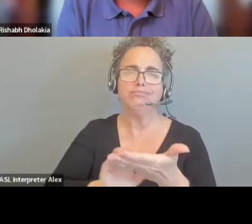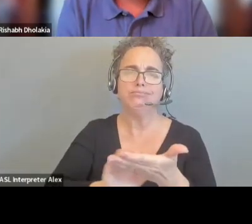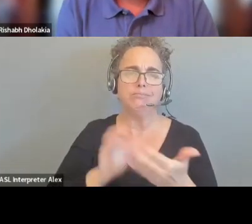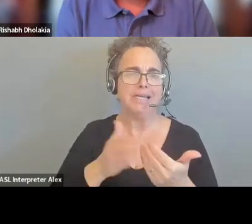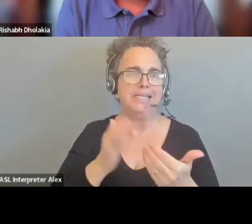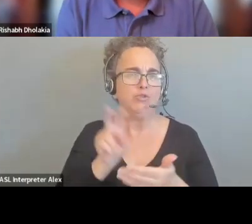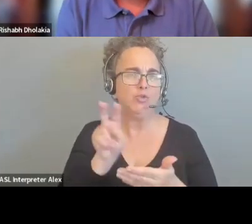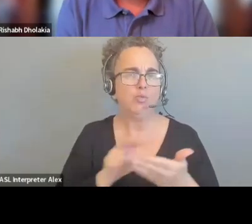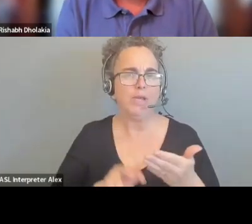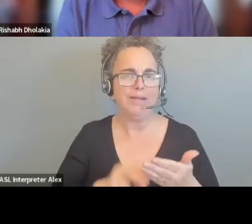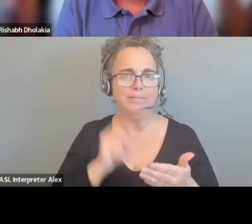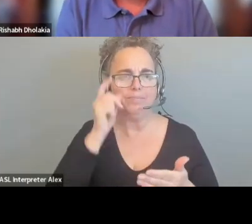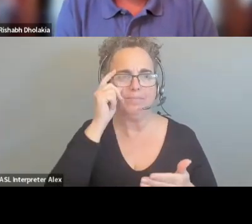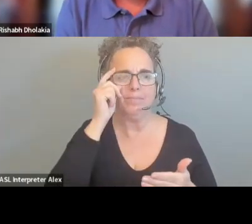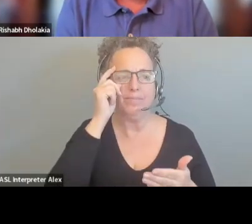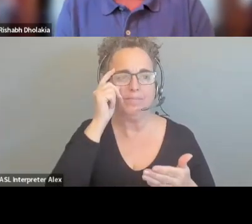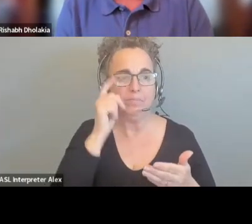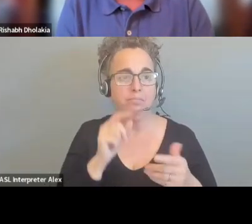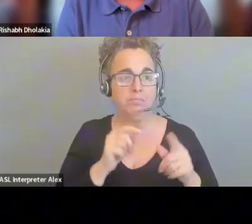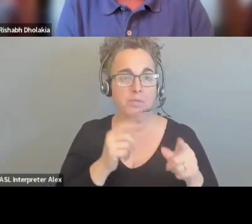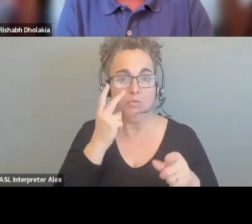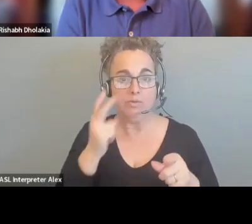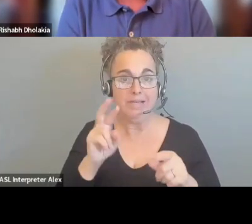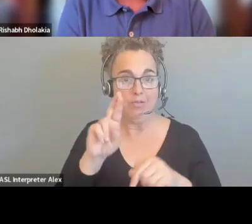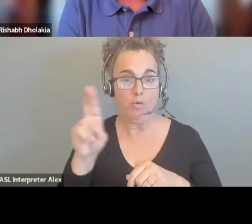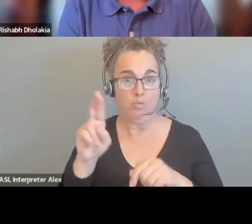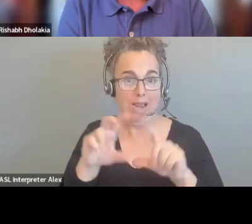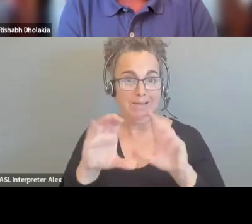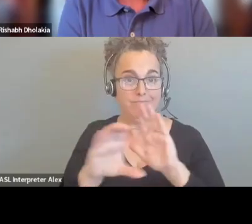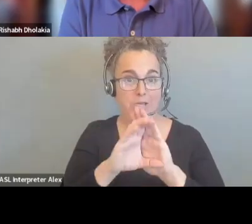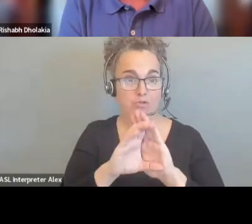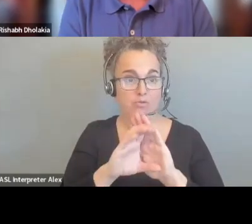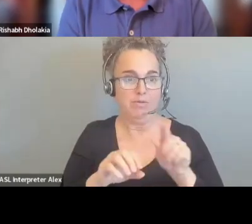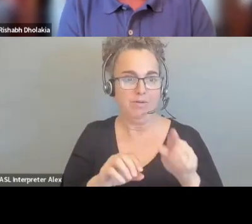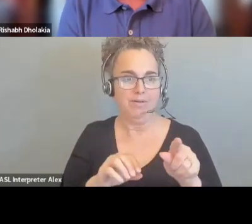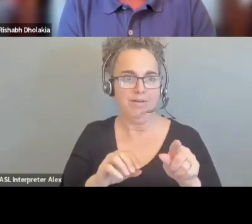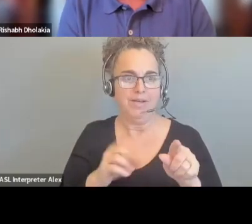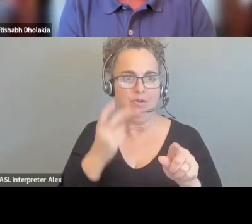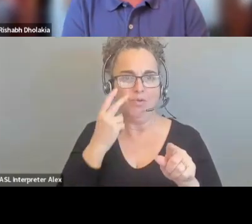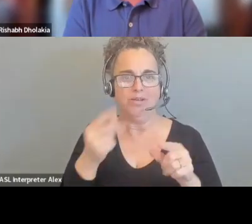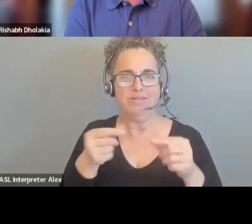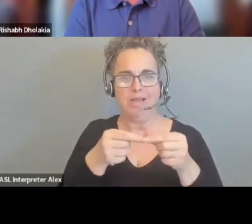As we can see in the right picture, some of the blogs have this extension called a dove tail